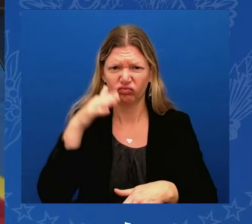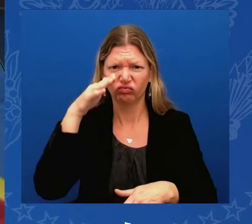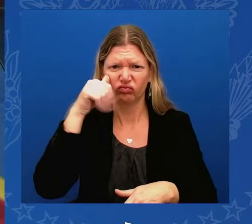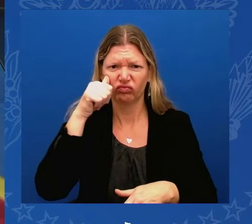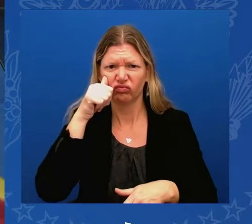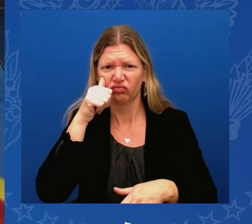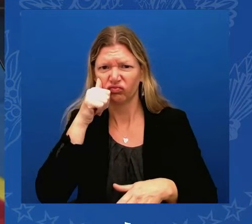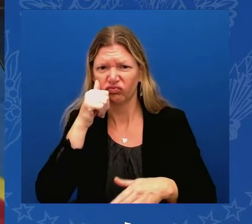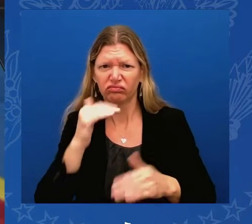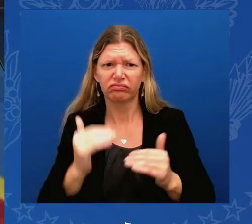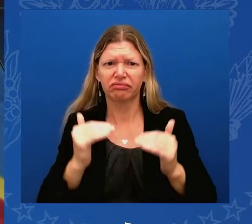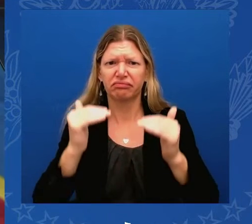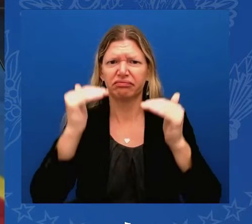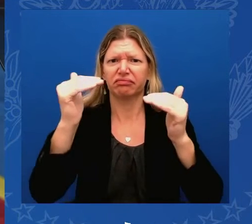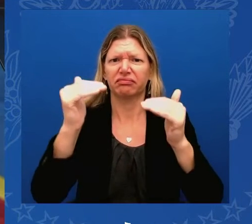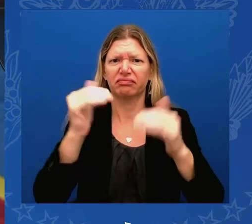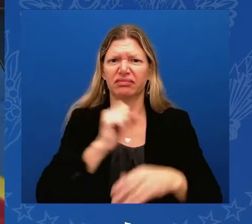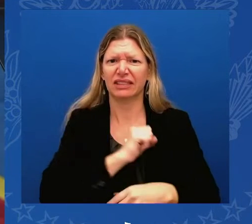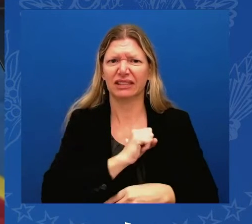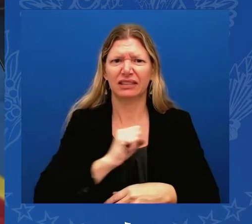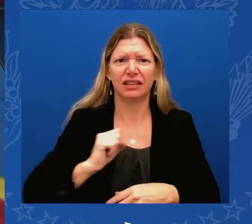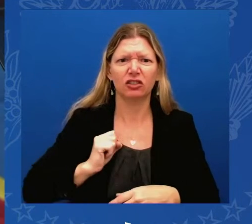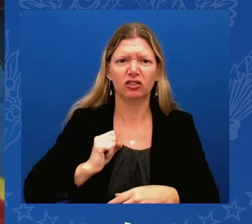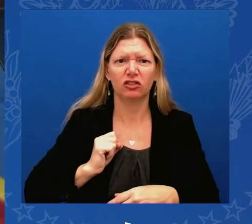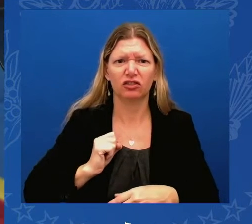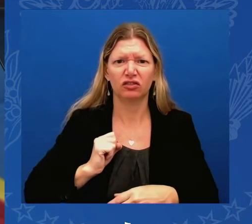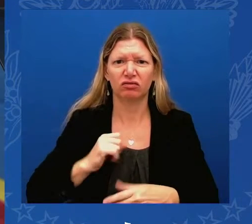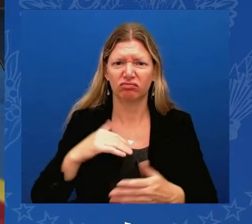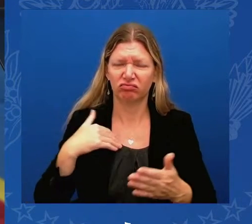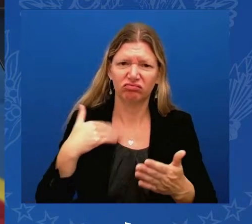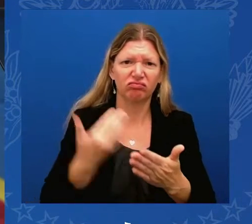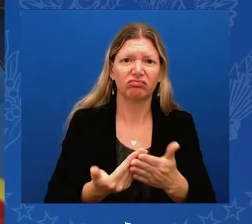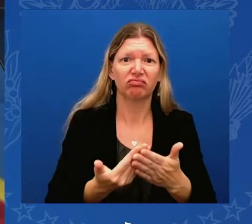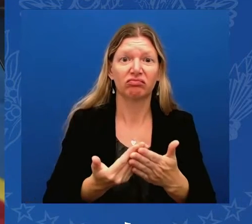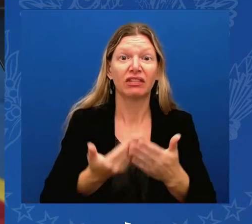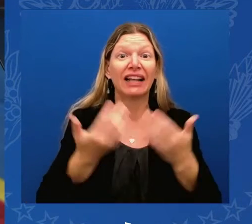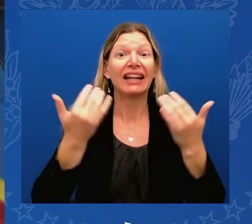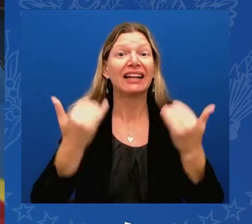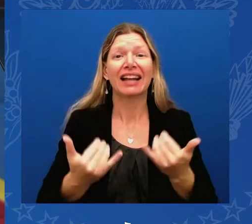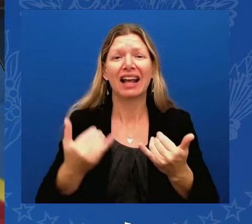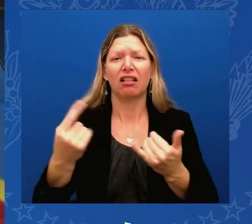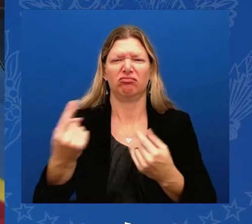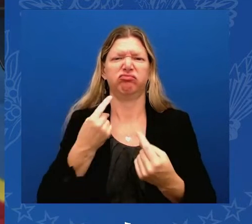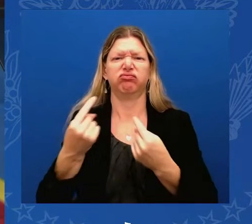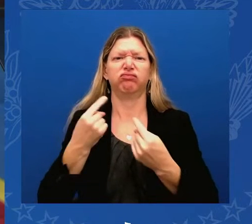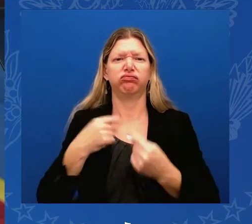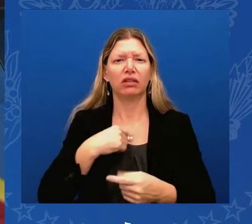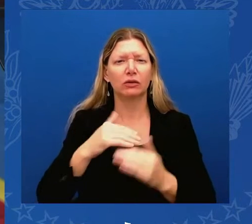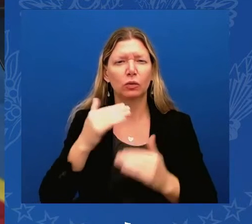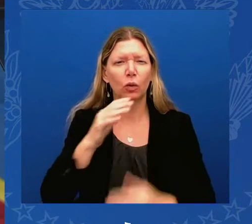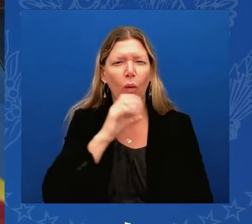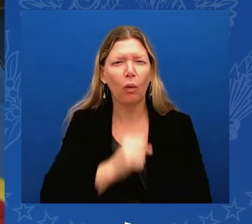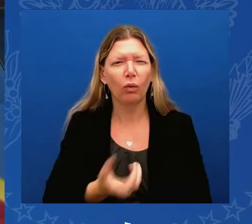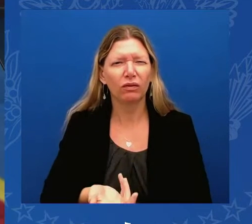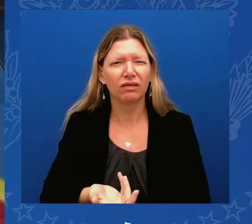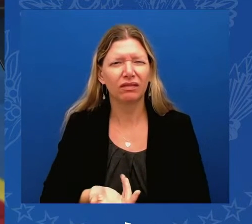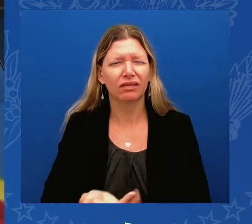Whether you're young or old, I know what endures: The strength and wisdom of faith endures.